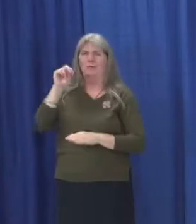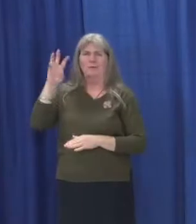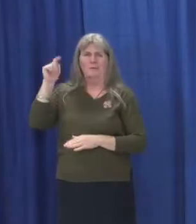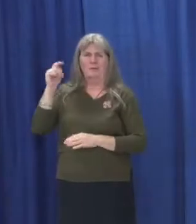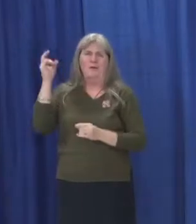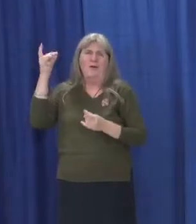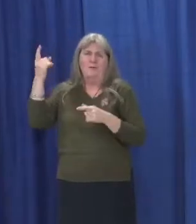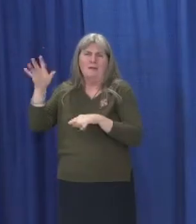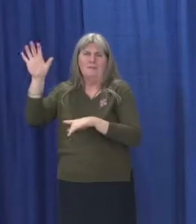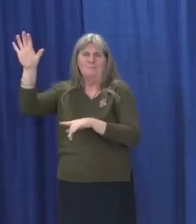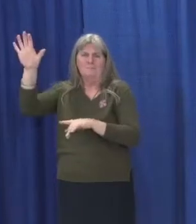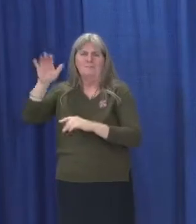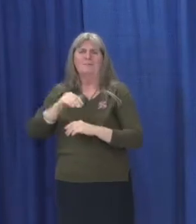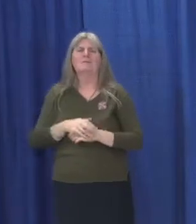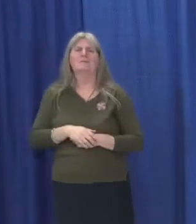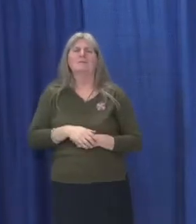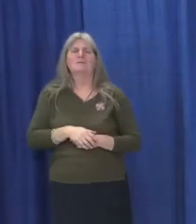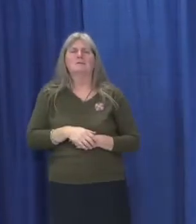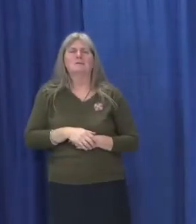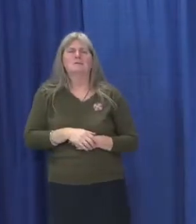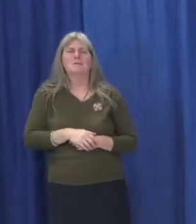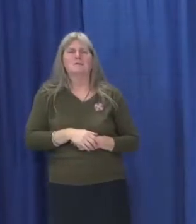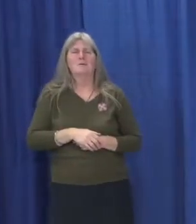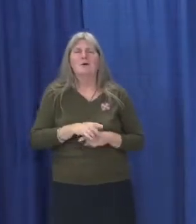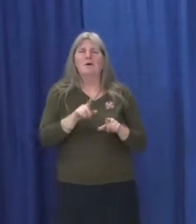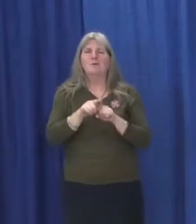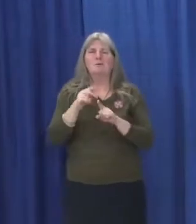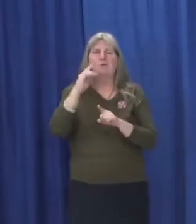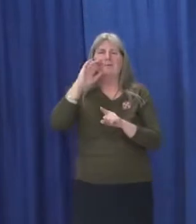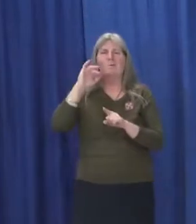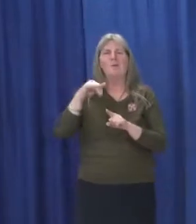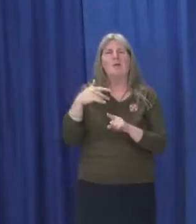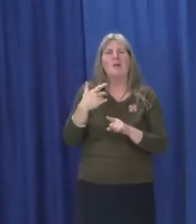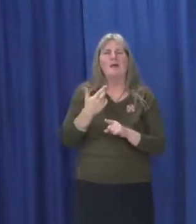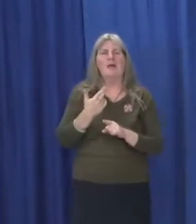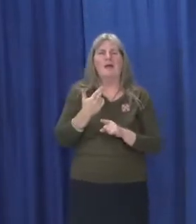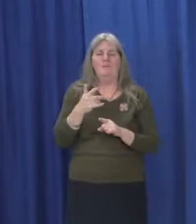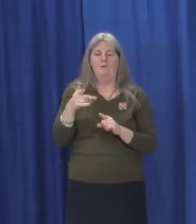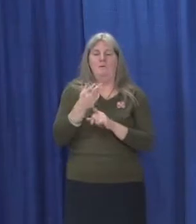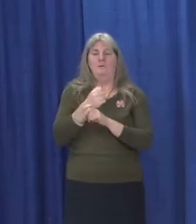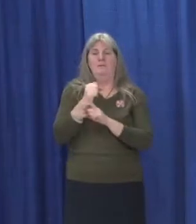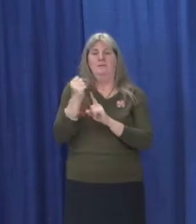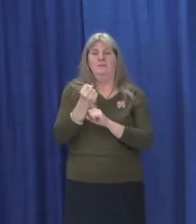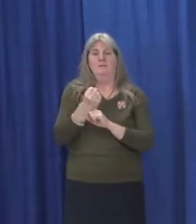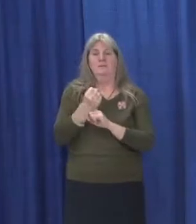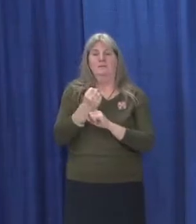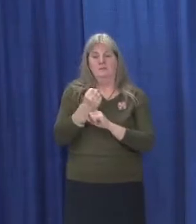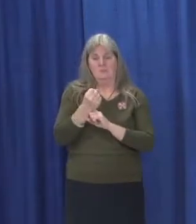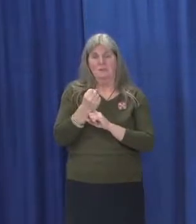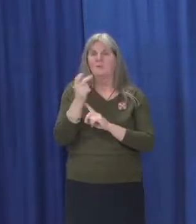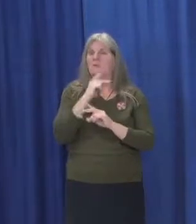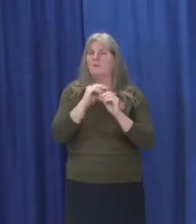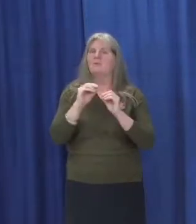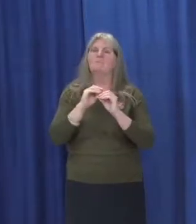the territory with devastating effects. Both of these situations were among populations with lower